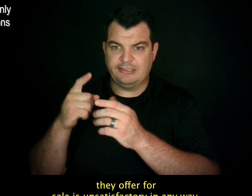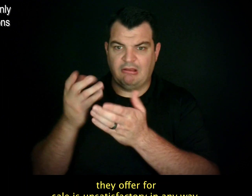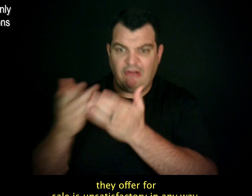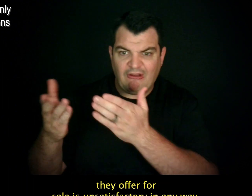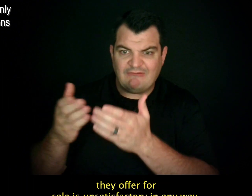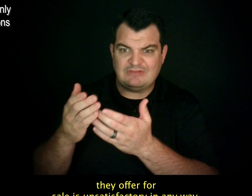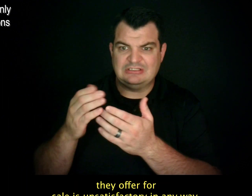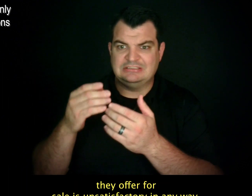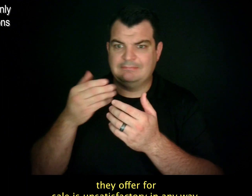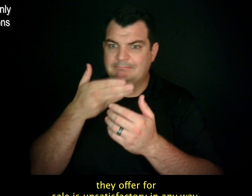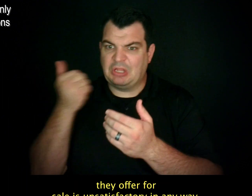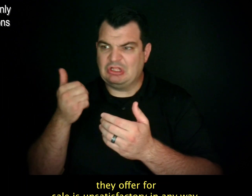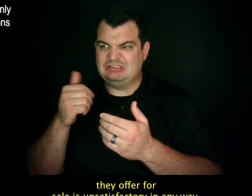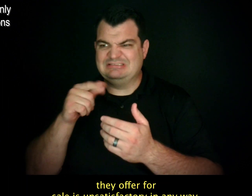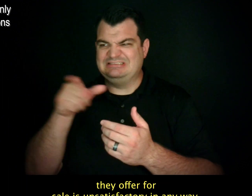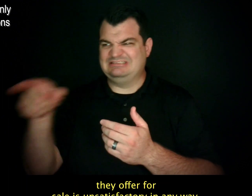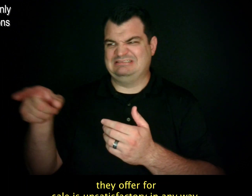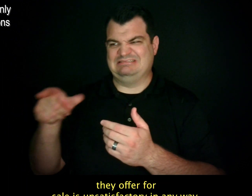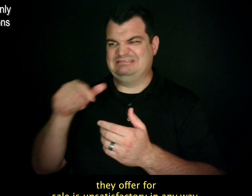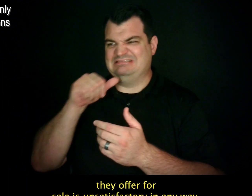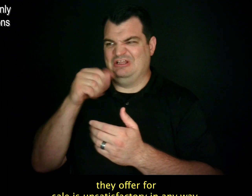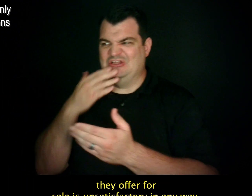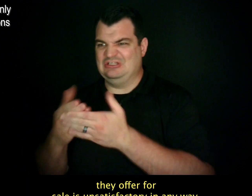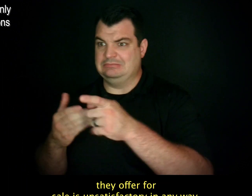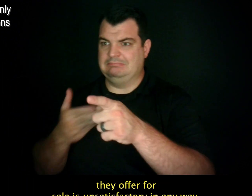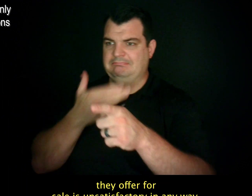they offer for sale is unsatisfactory in any way.